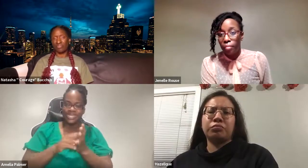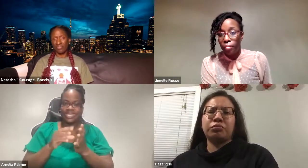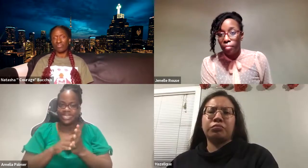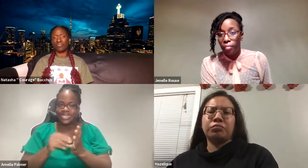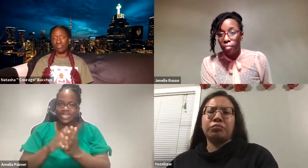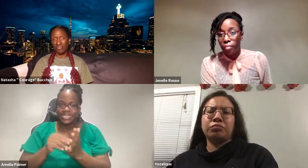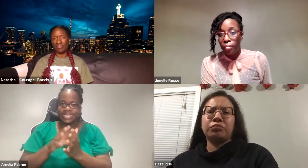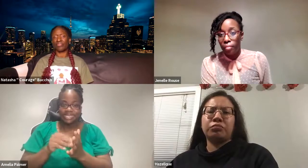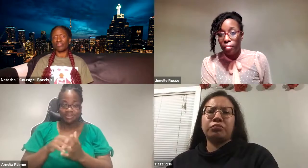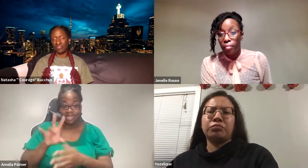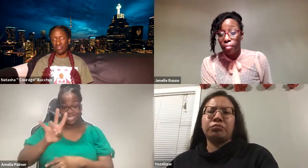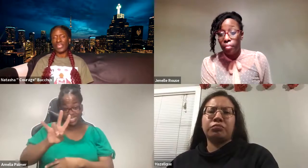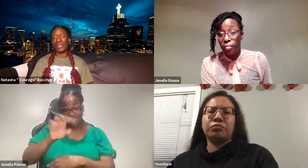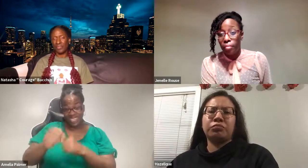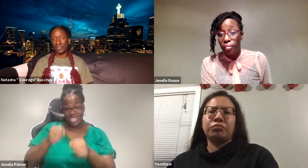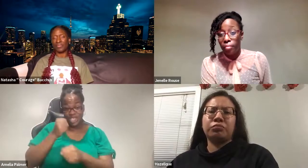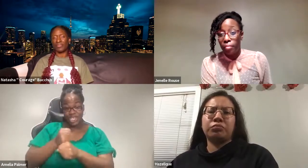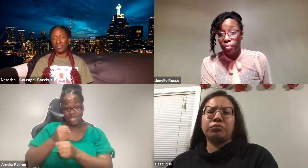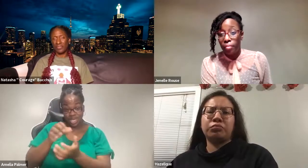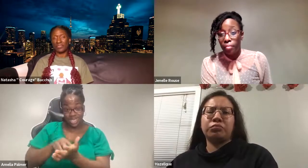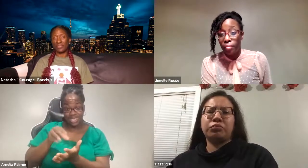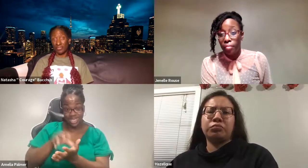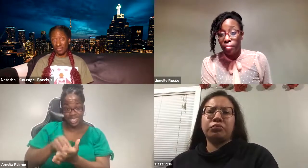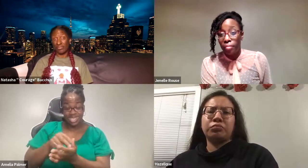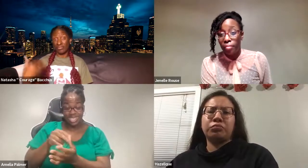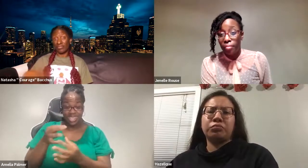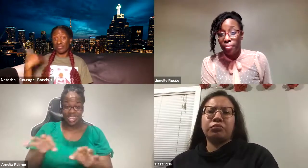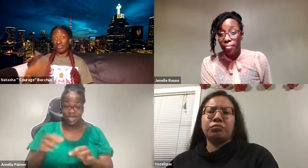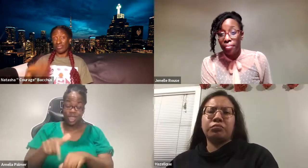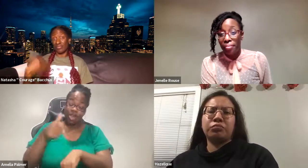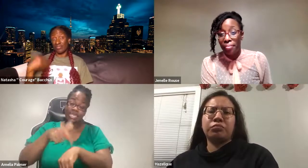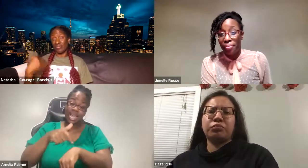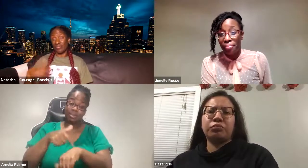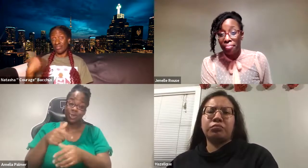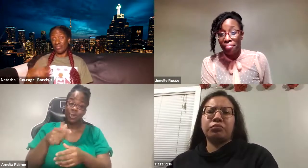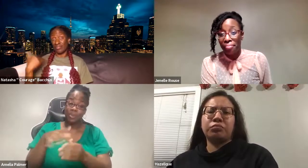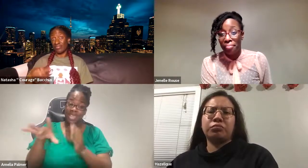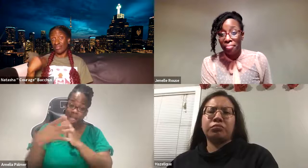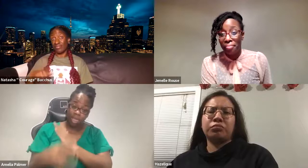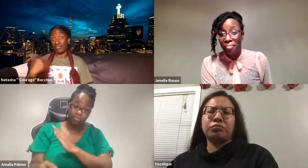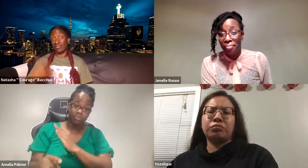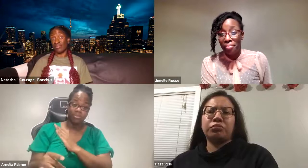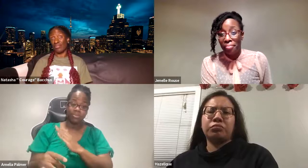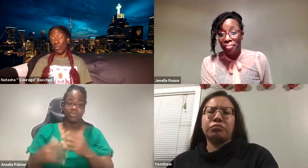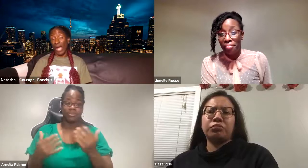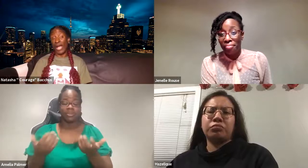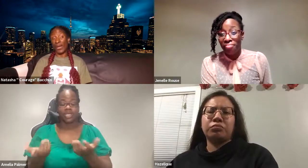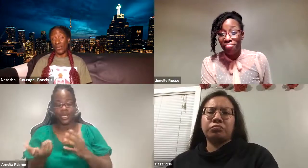can't learn one common visual language and the entire world can communicate with it, it takes seven years to become fluent in the language. that's an incredibly long time